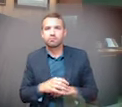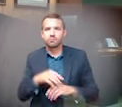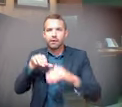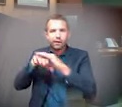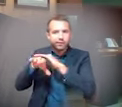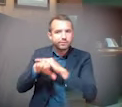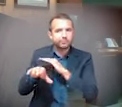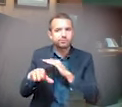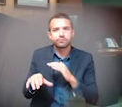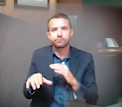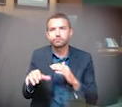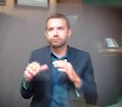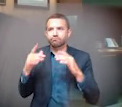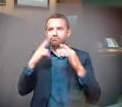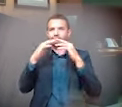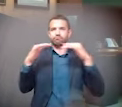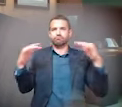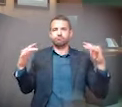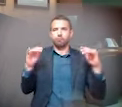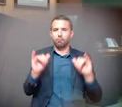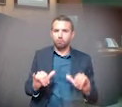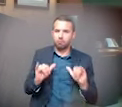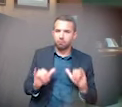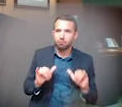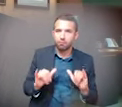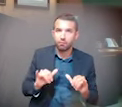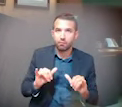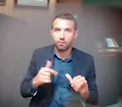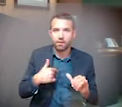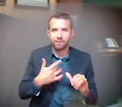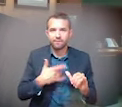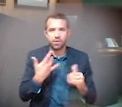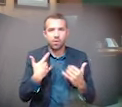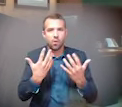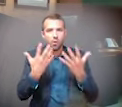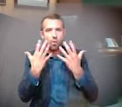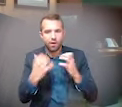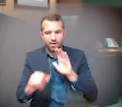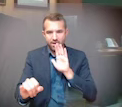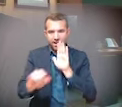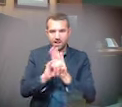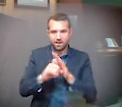and access that I really wanted to claim disability as my identity.